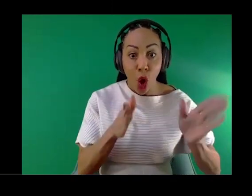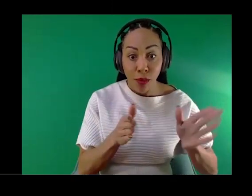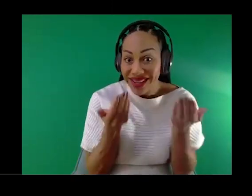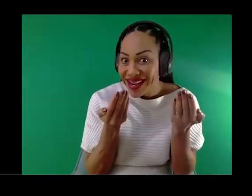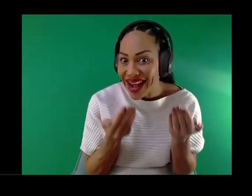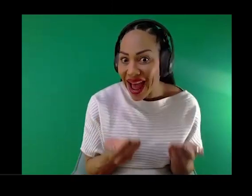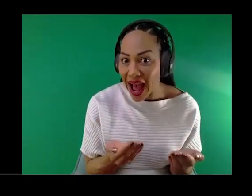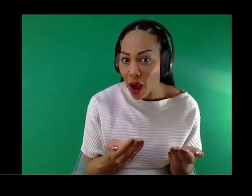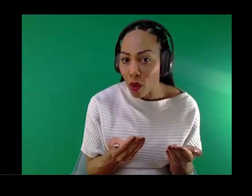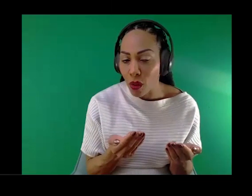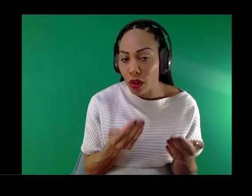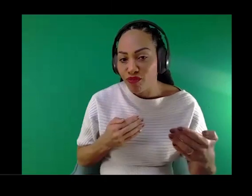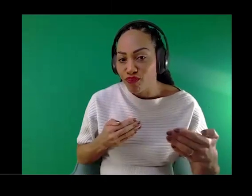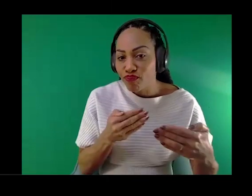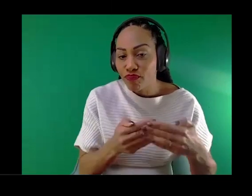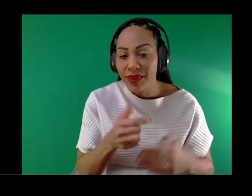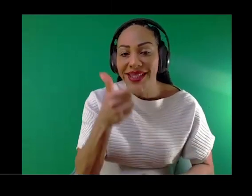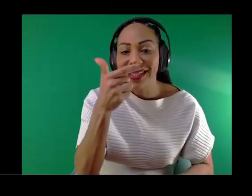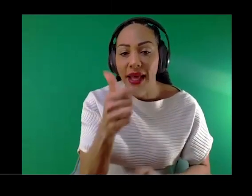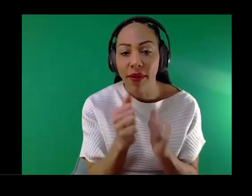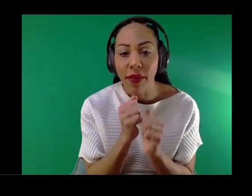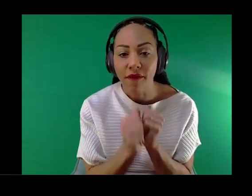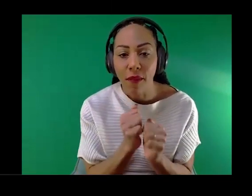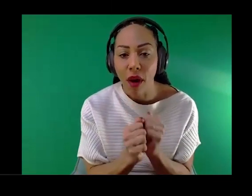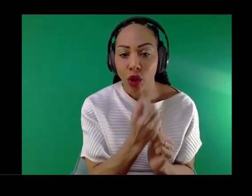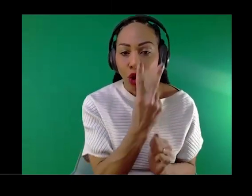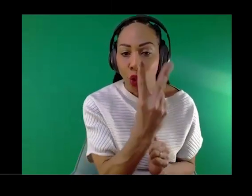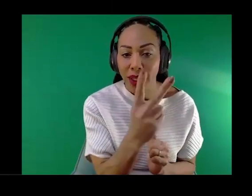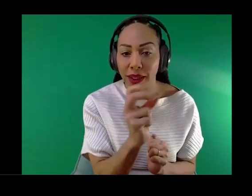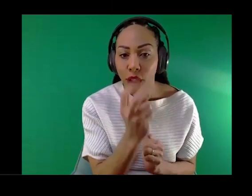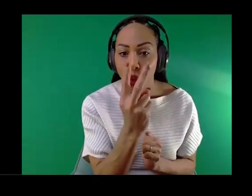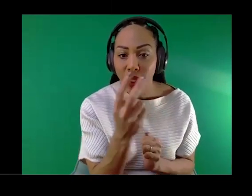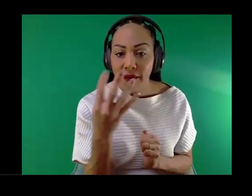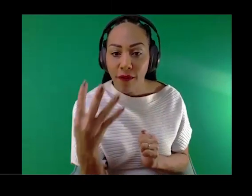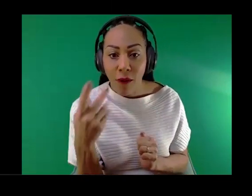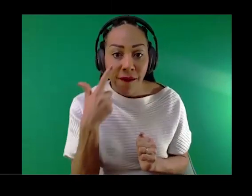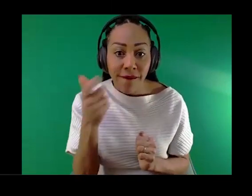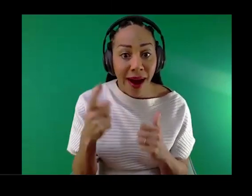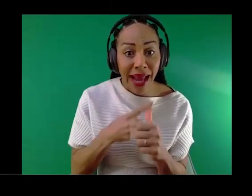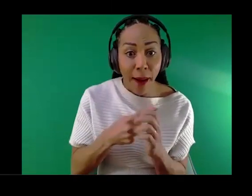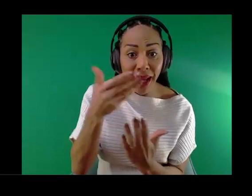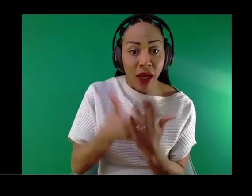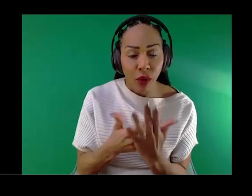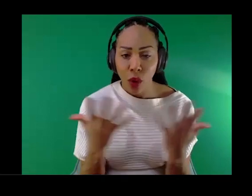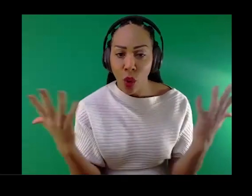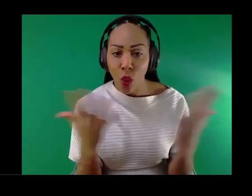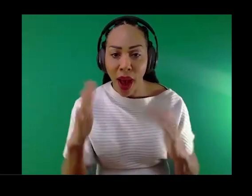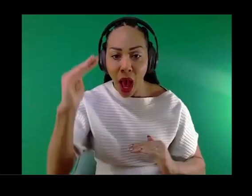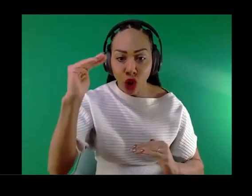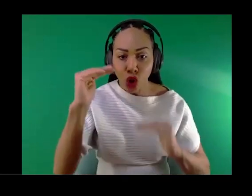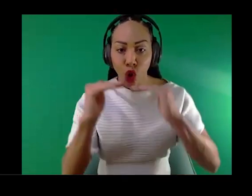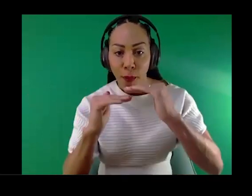and will run to the 7th of March 24 you can find the application form on Stopgap's website we will